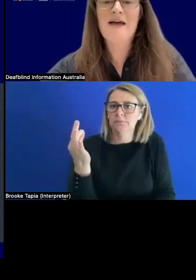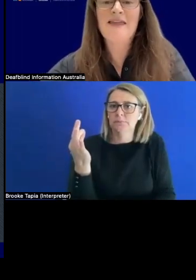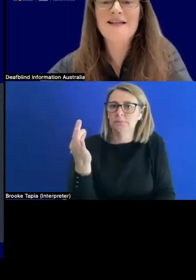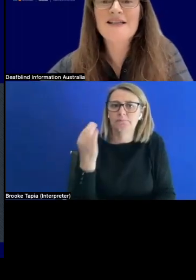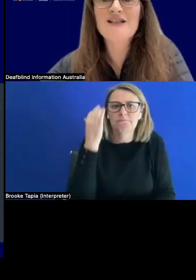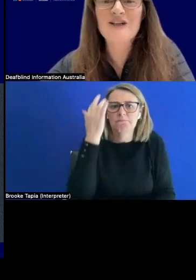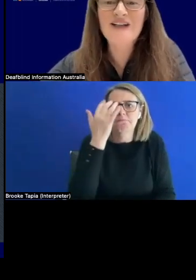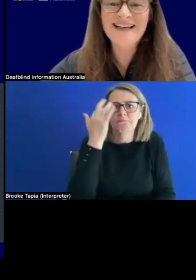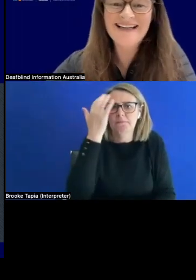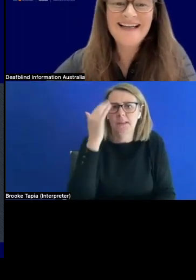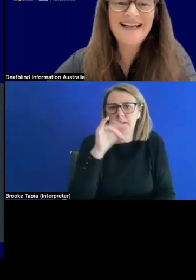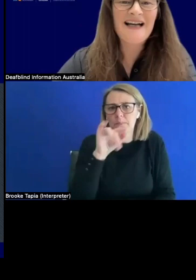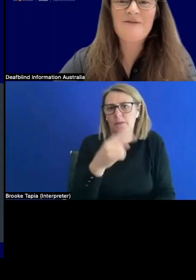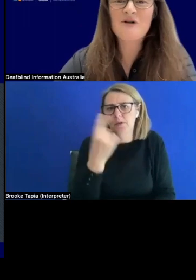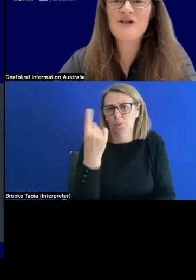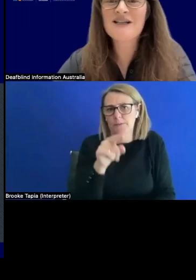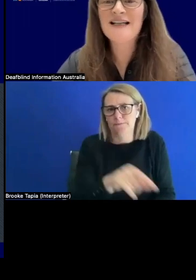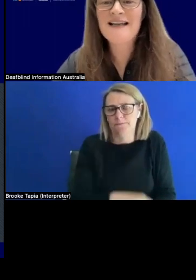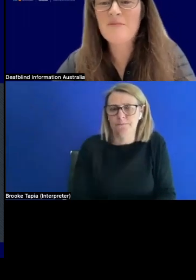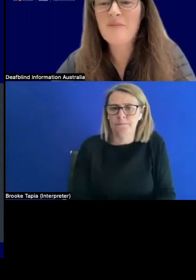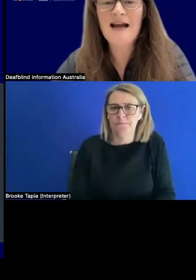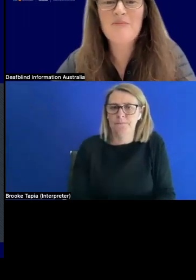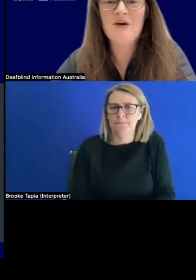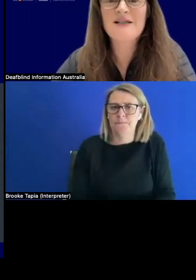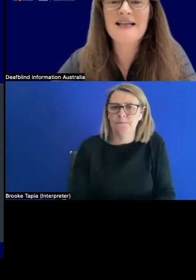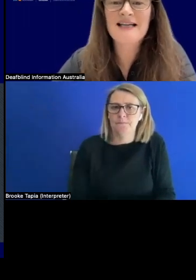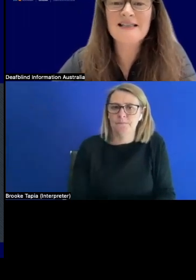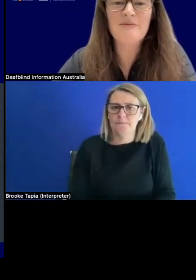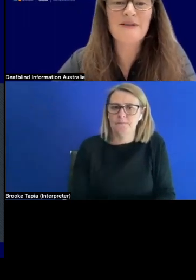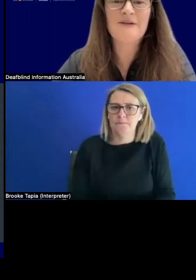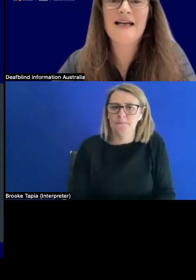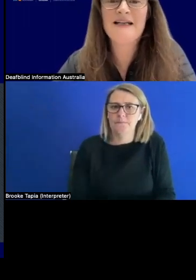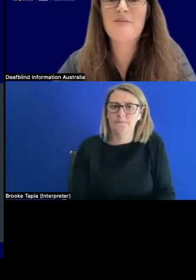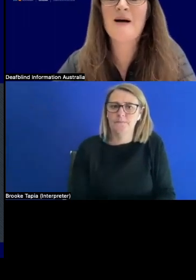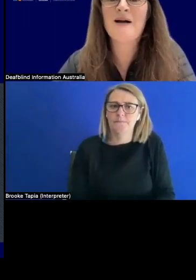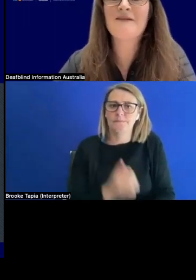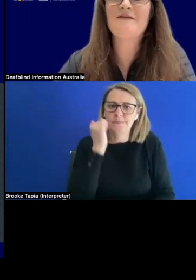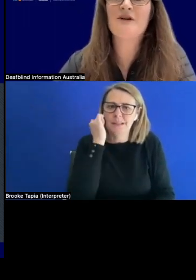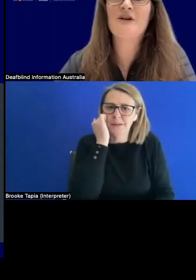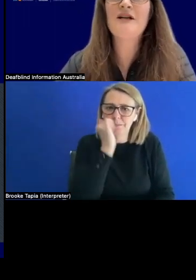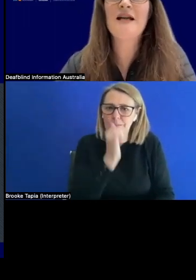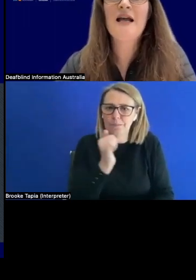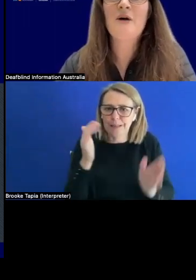about that, so unfortunately the black box has obliterated part of the photo,